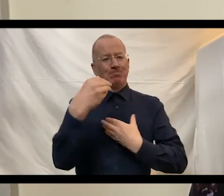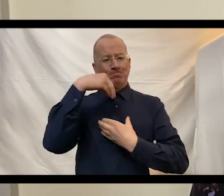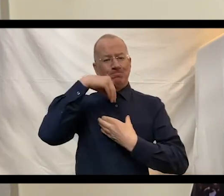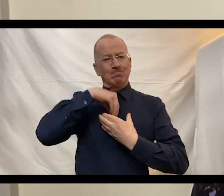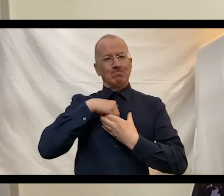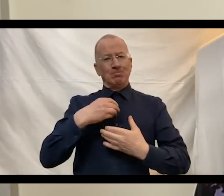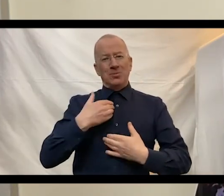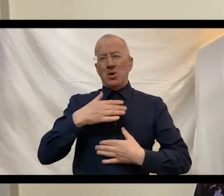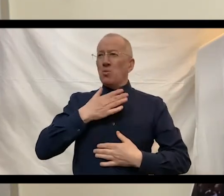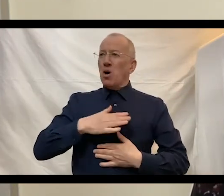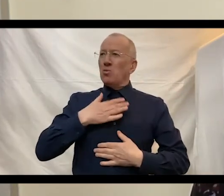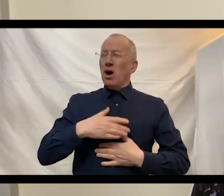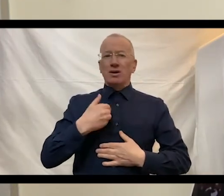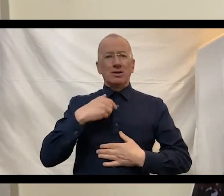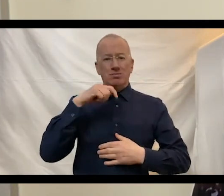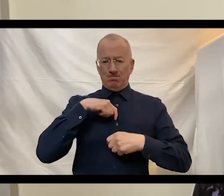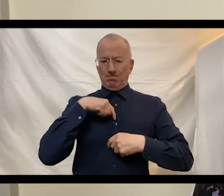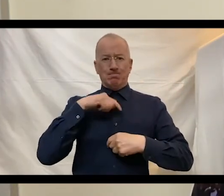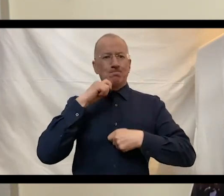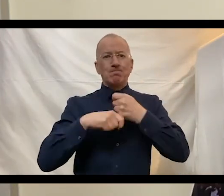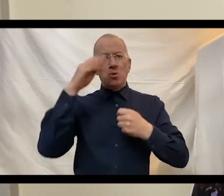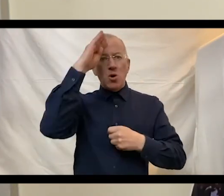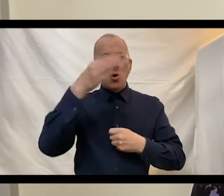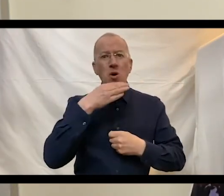And within me, rises longing for the horse